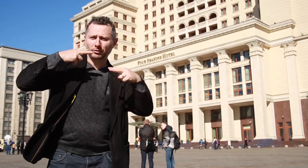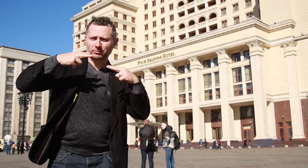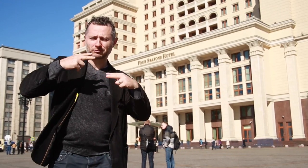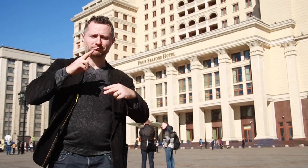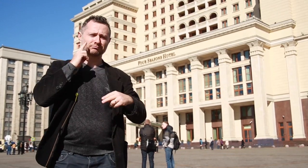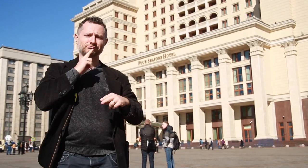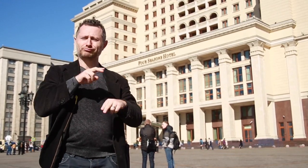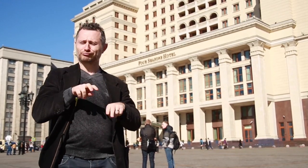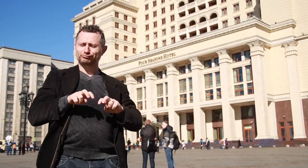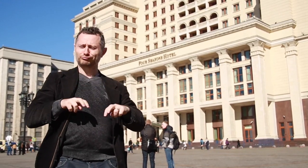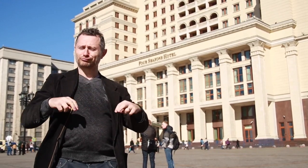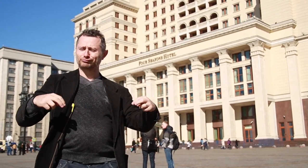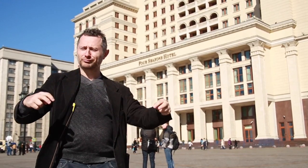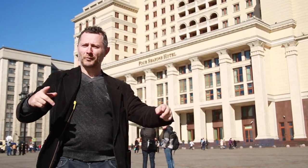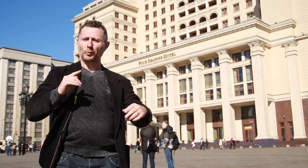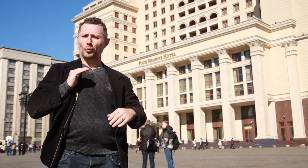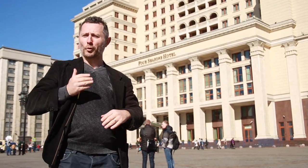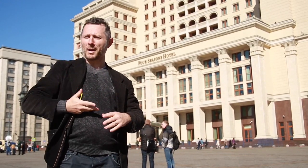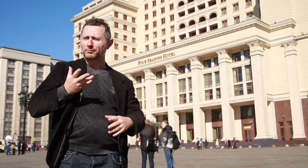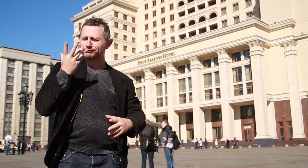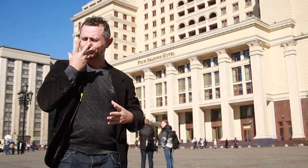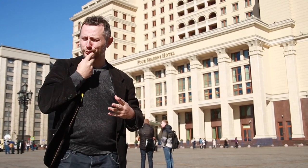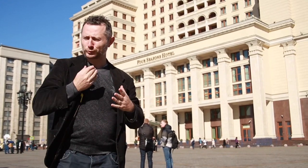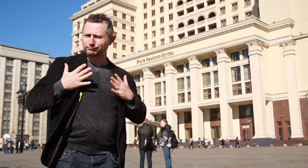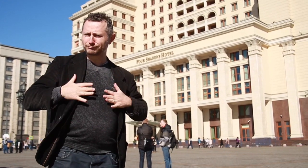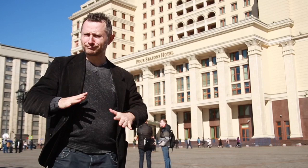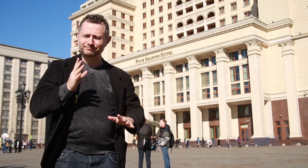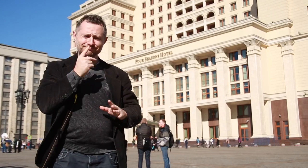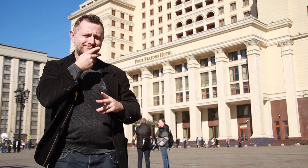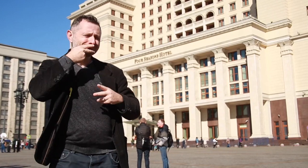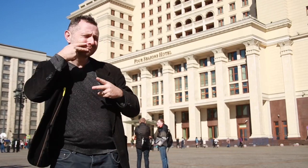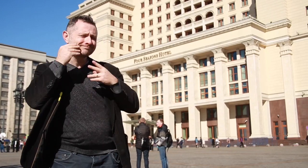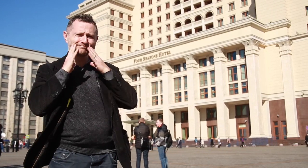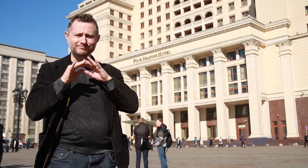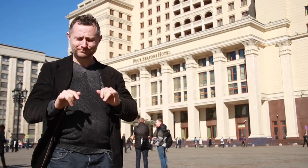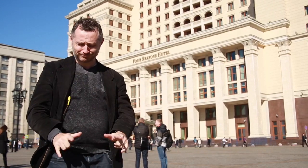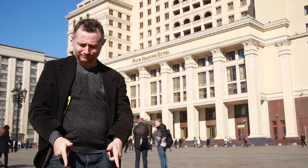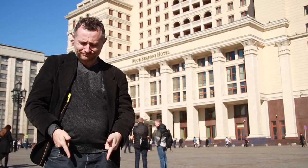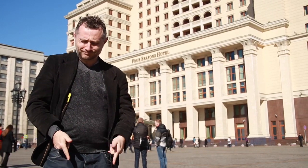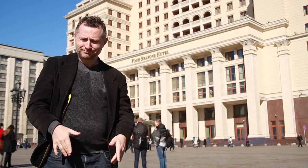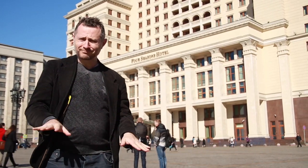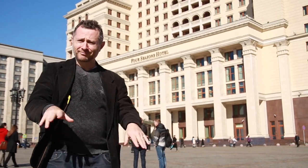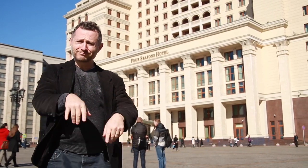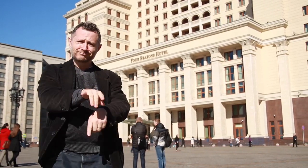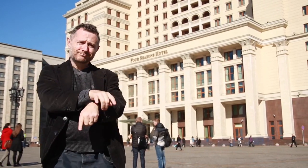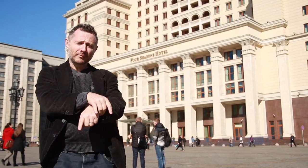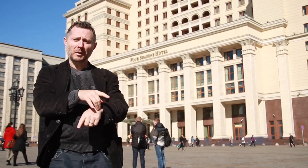the time, it was impossible for Deaf people to buy clothes and goods from the stores because there were always long lines at all